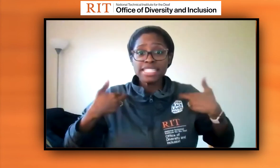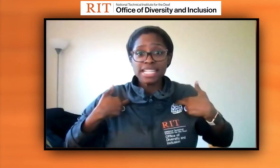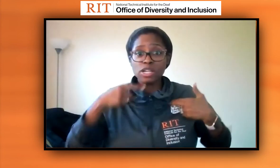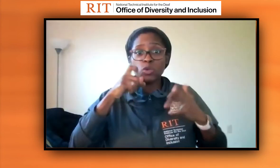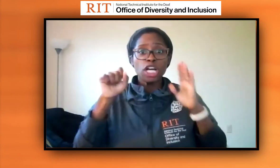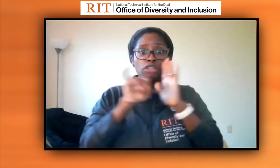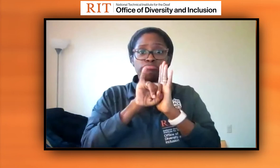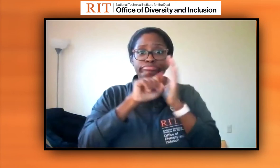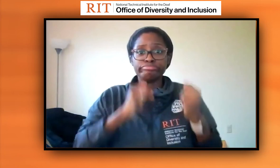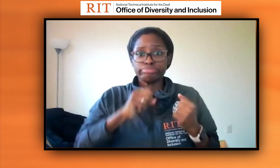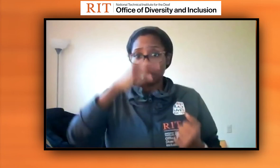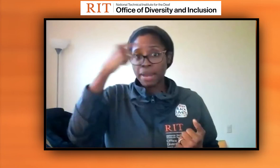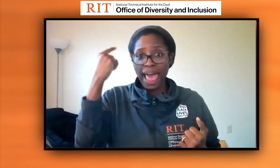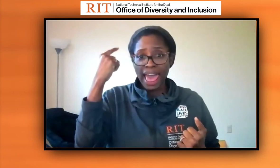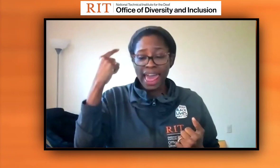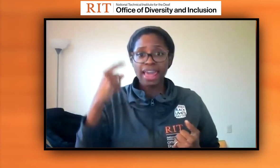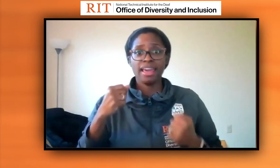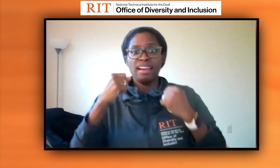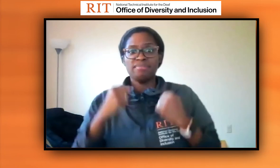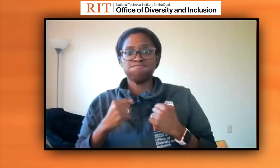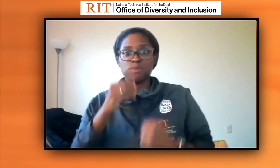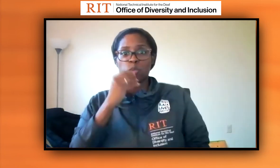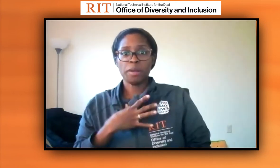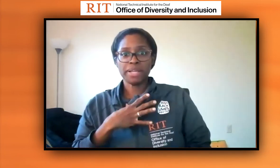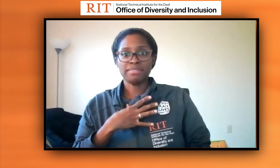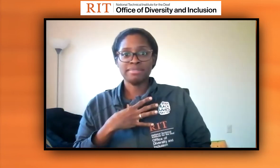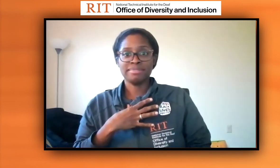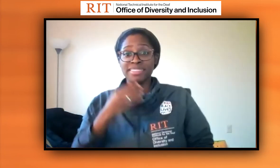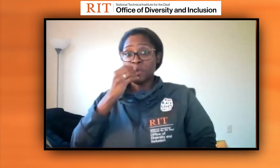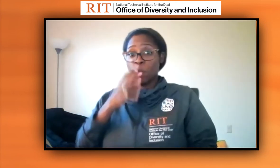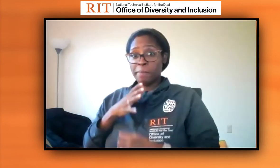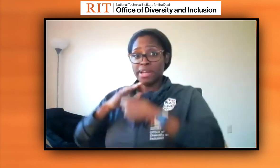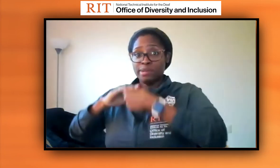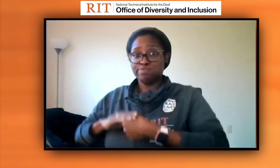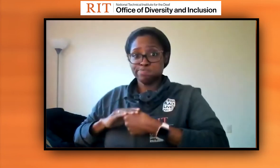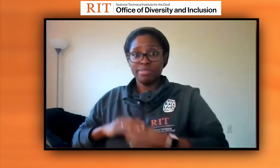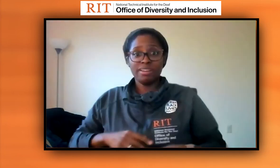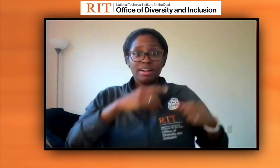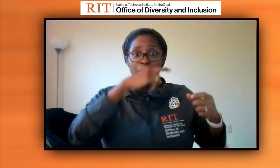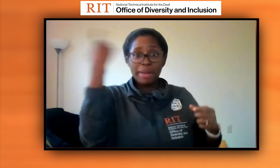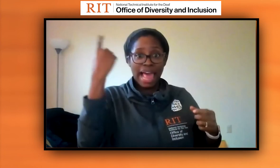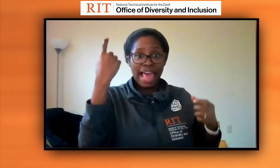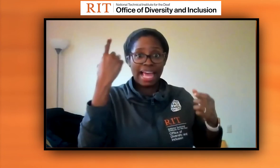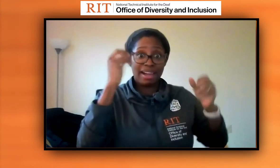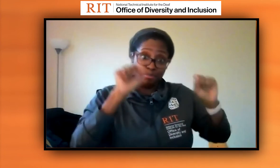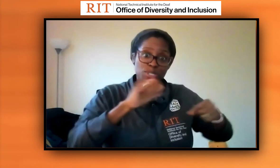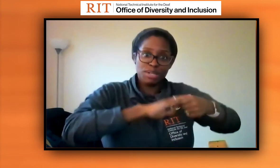So, suppose you encounter a resident who identifies strongly as a Black woman. Women are an oppressed group.